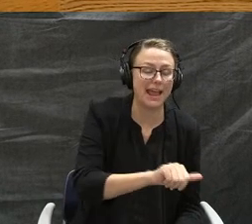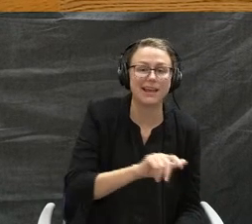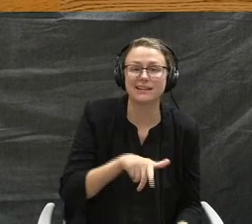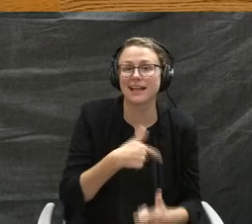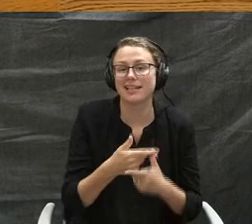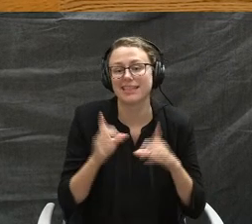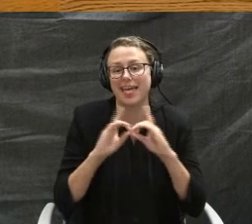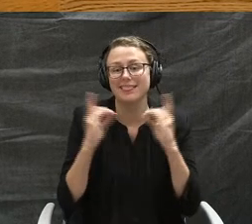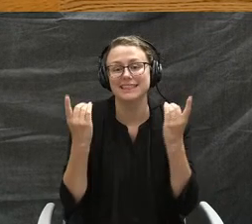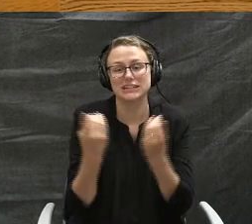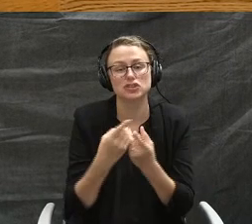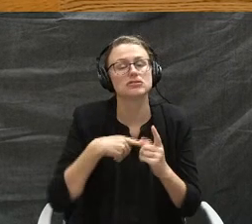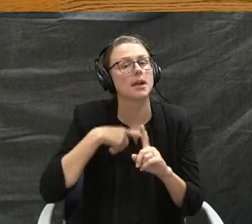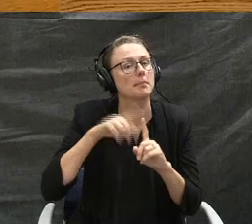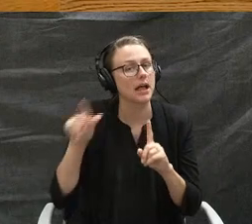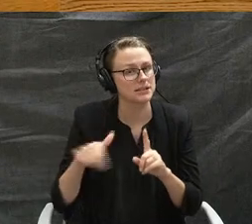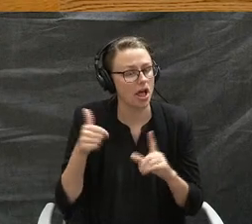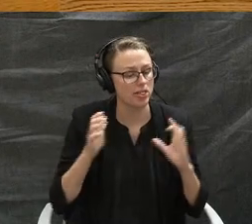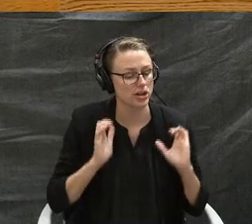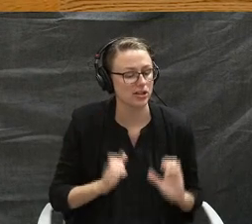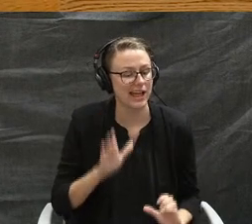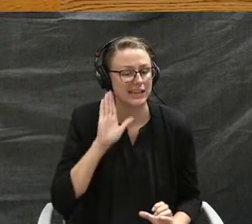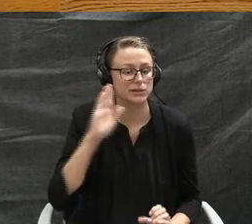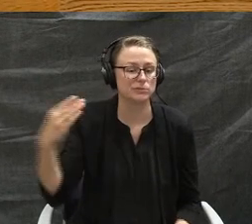with other clients would receive some proceeds.